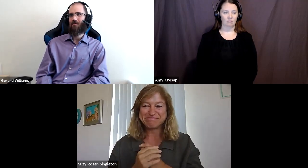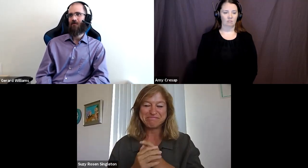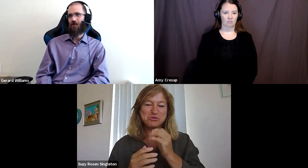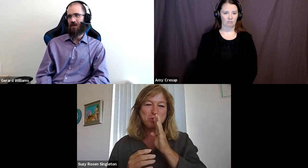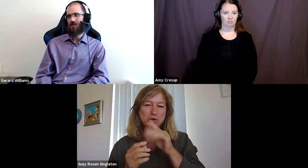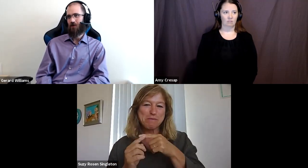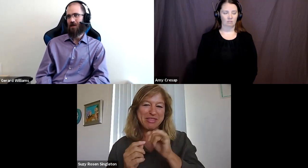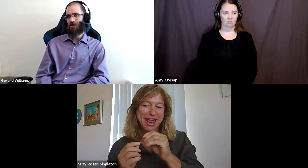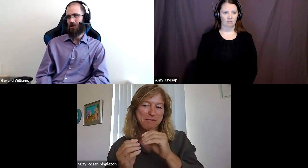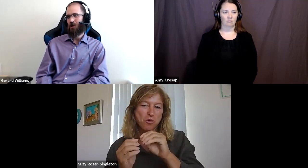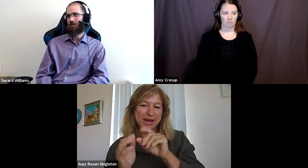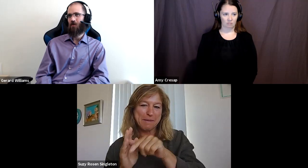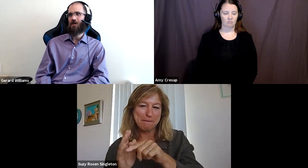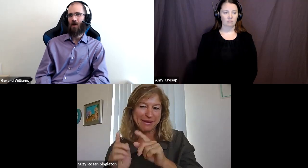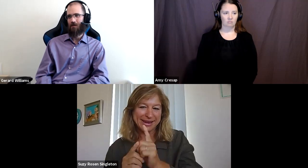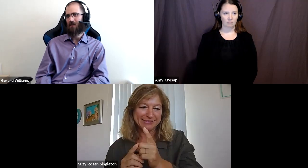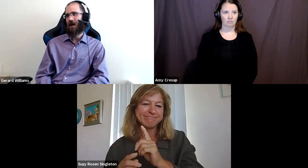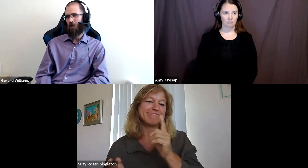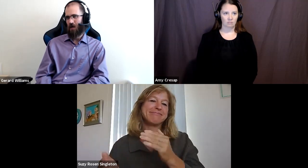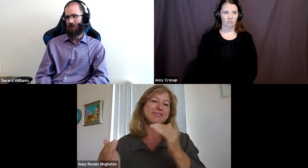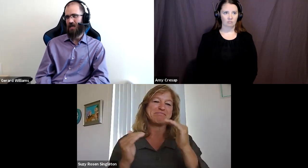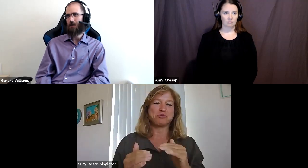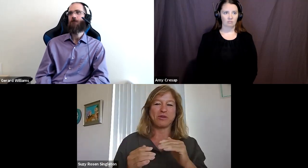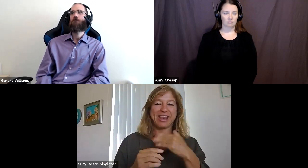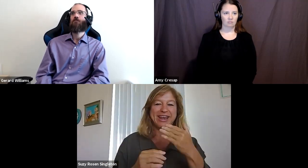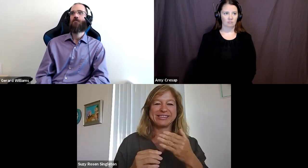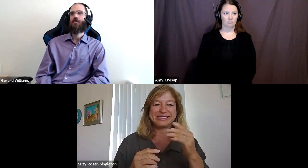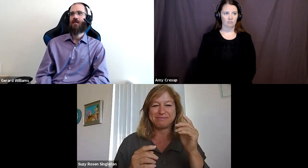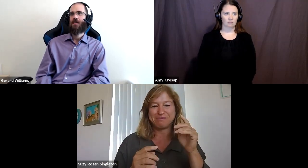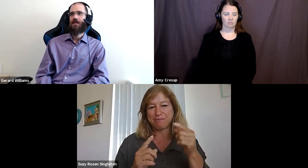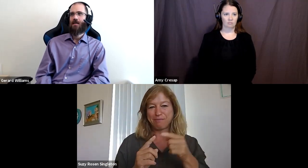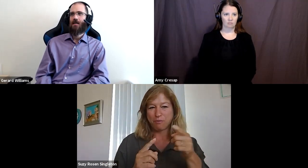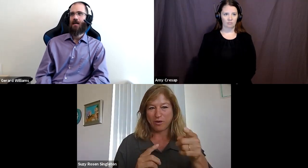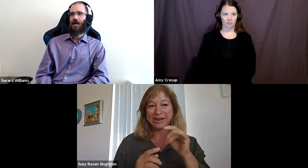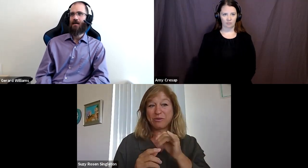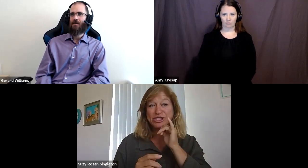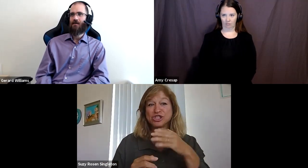members for this current term but we'll be talking about that more in a minute.